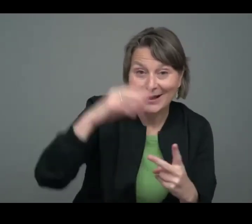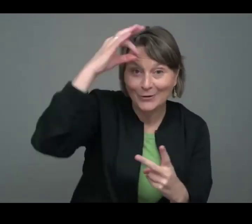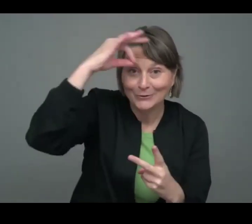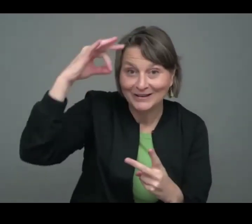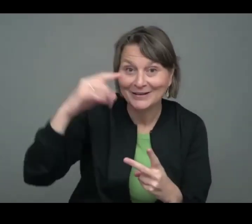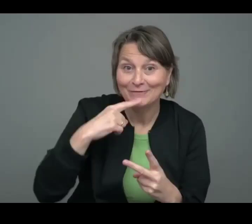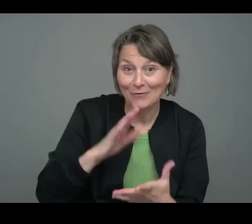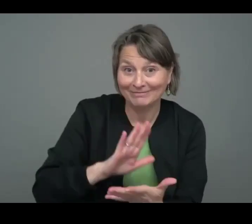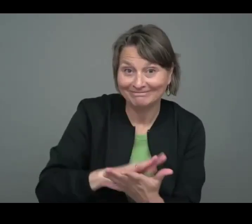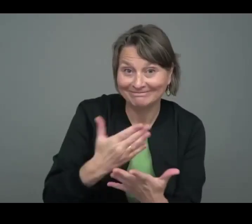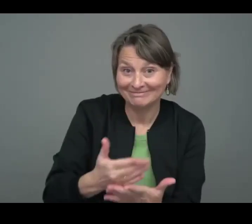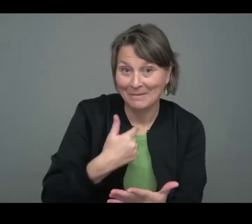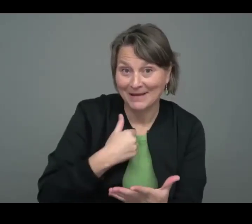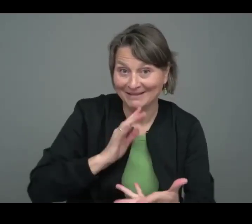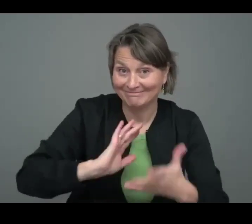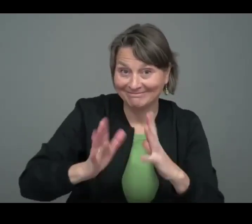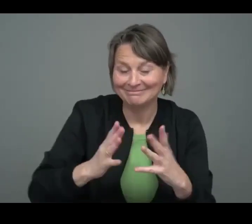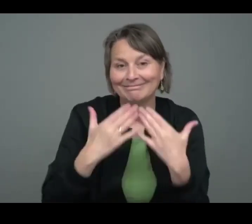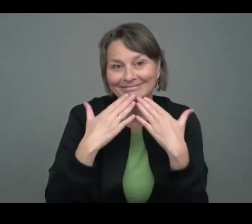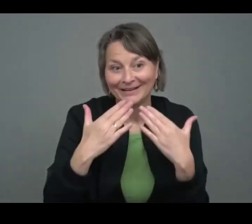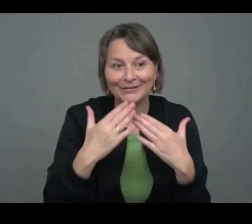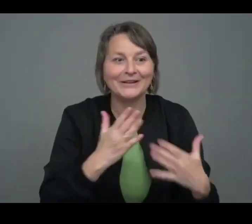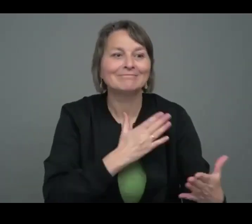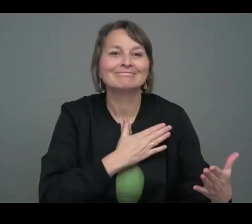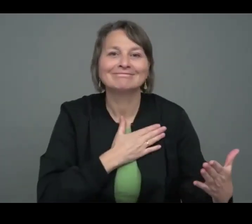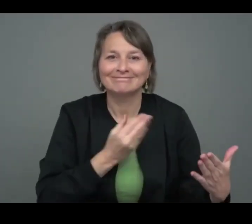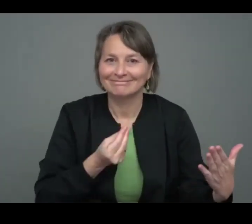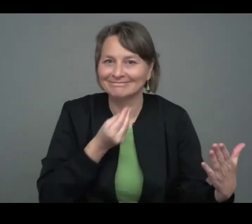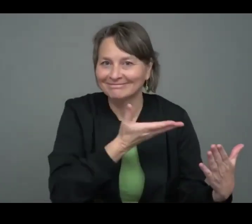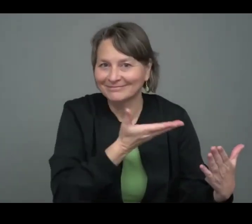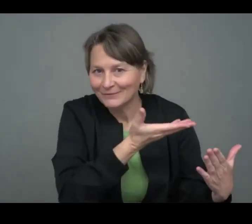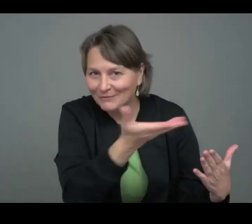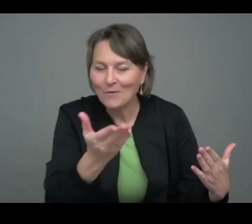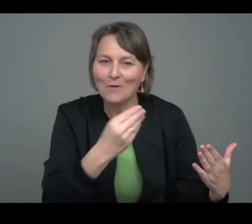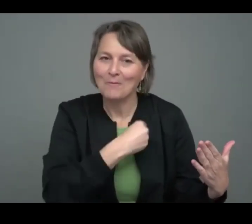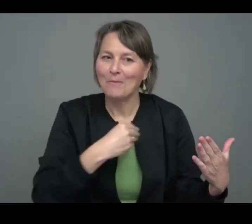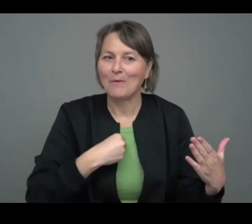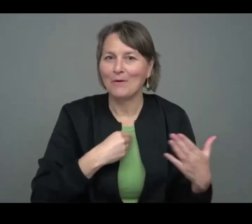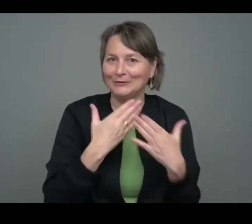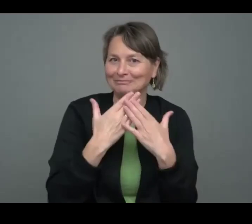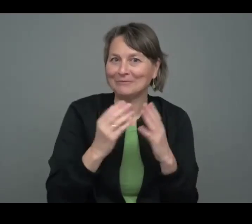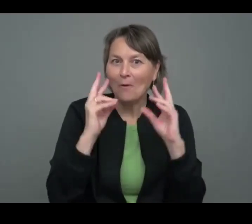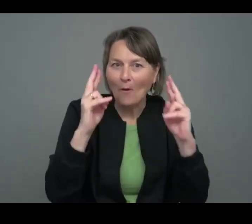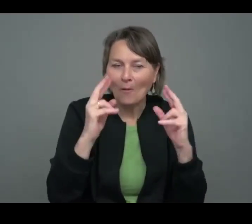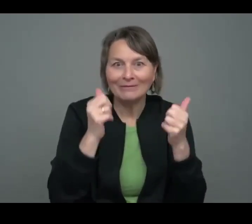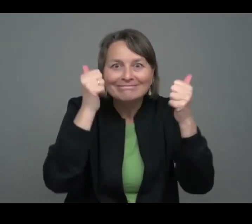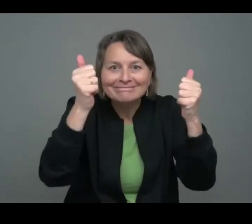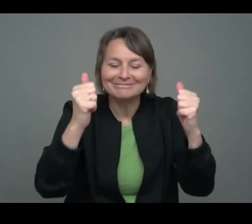the interpreters, Anja and Rosalia, who are actually my students. So I give warm greetings